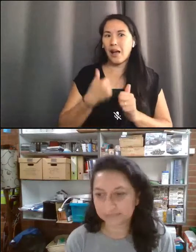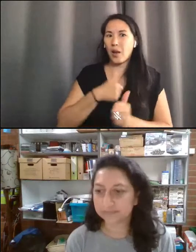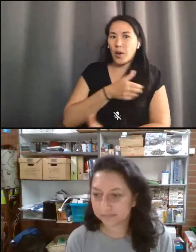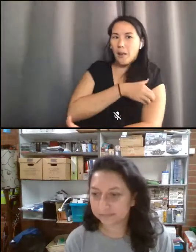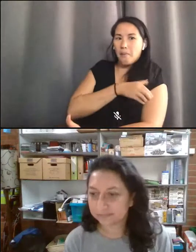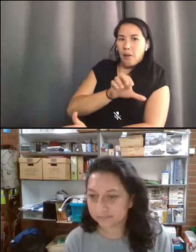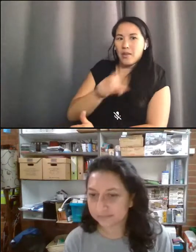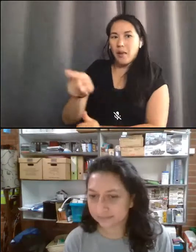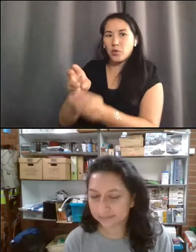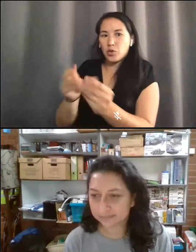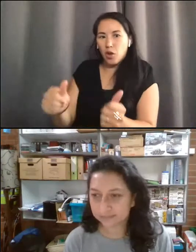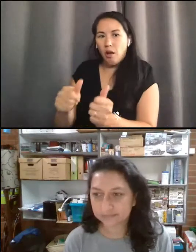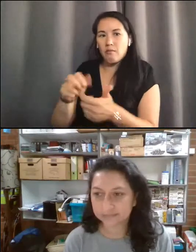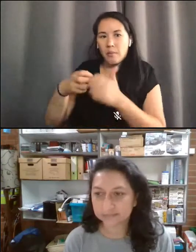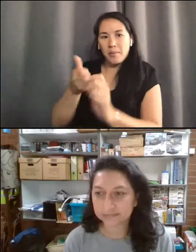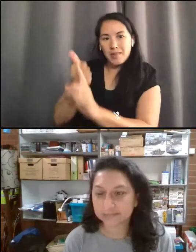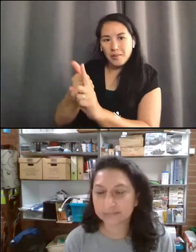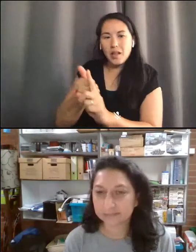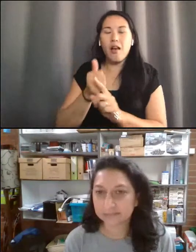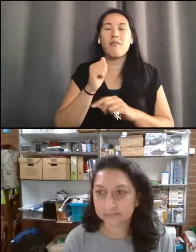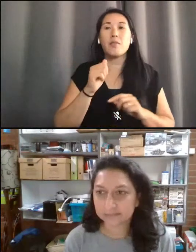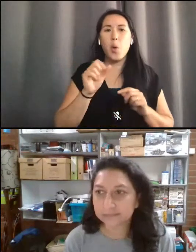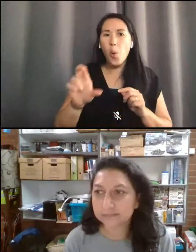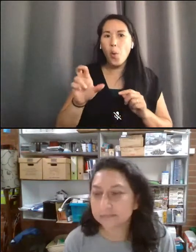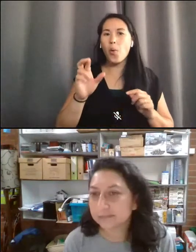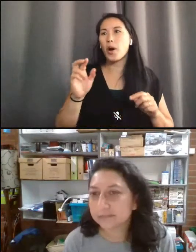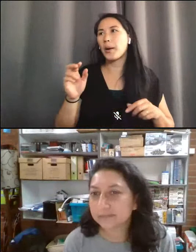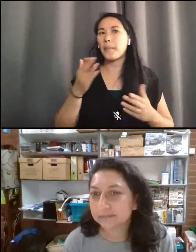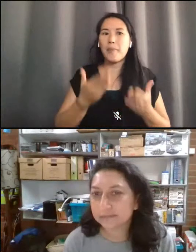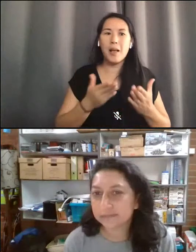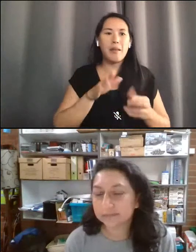features and preferences that you build or you've you know done enough user testing to where you've